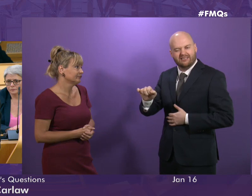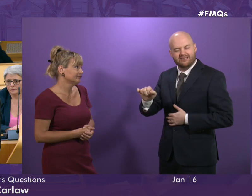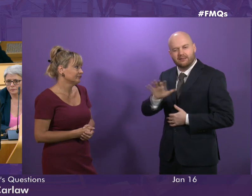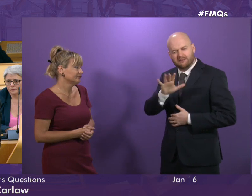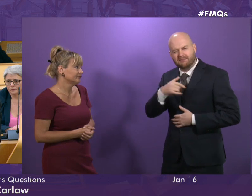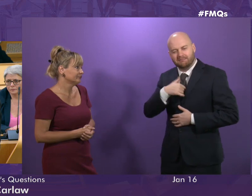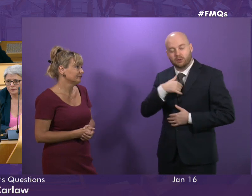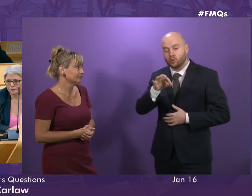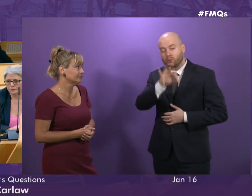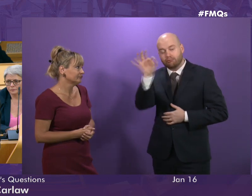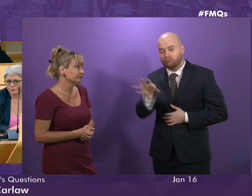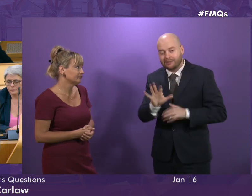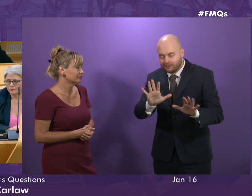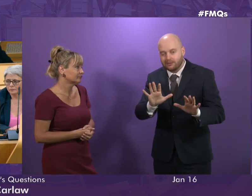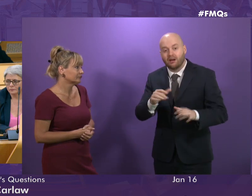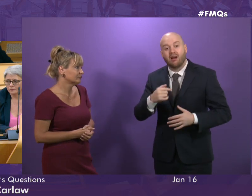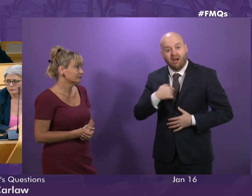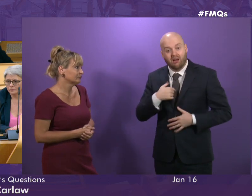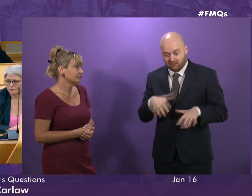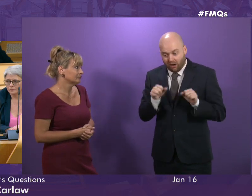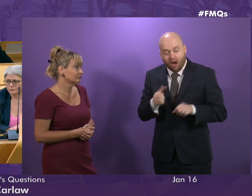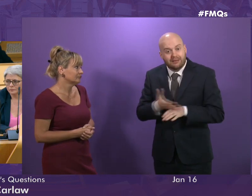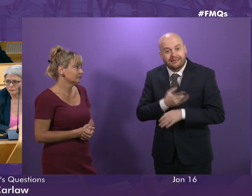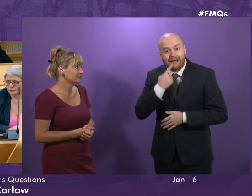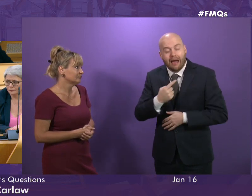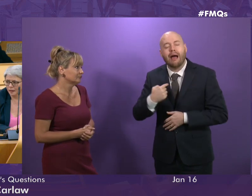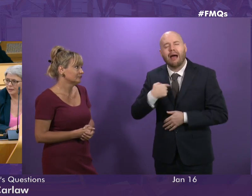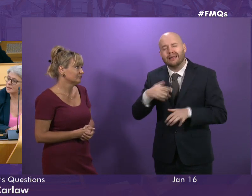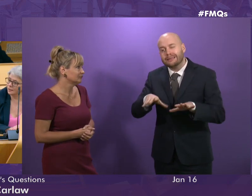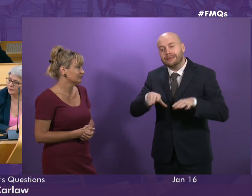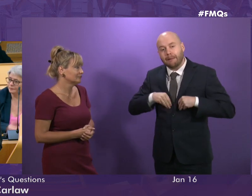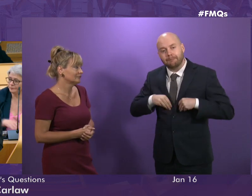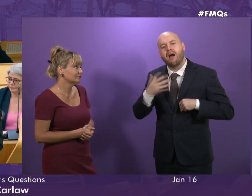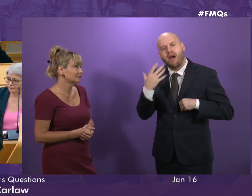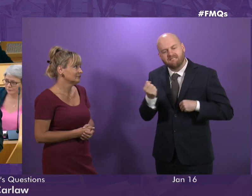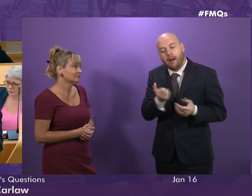that we accept that there are many things that are right in Scottish education, but